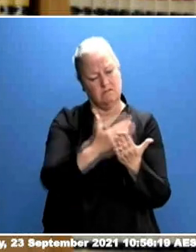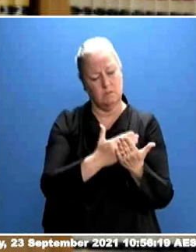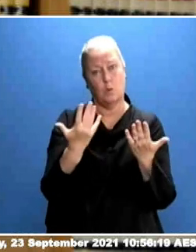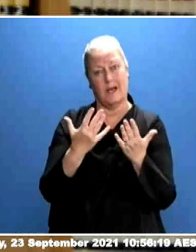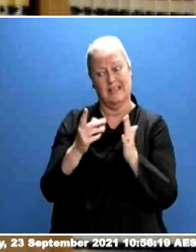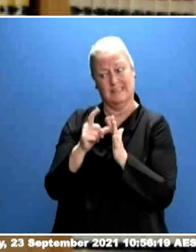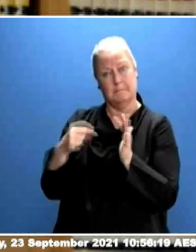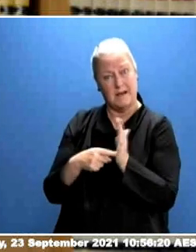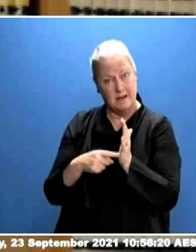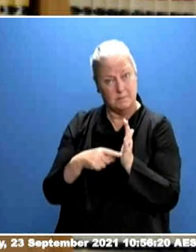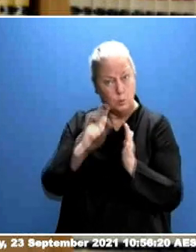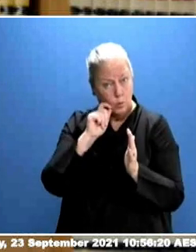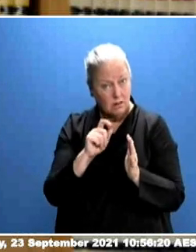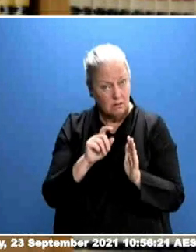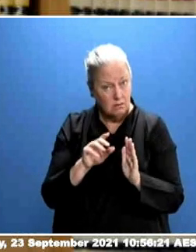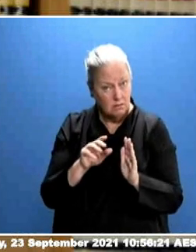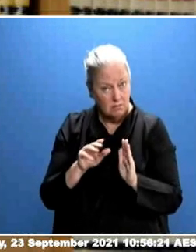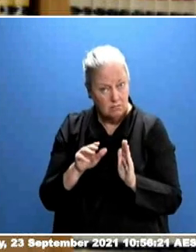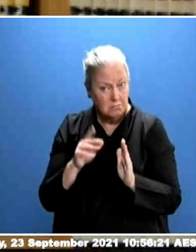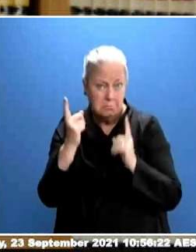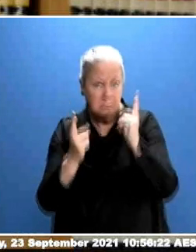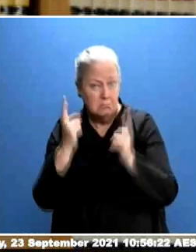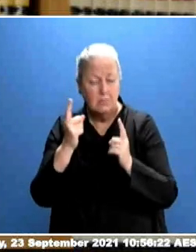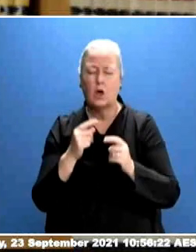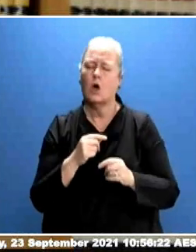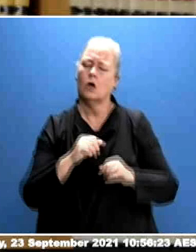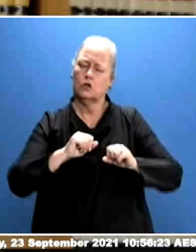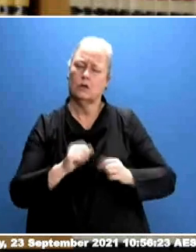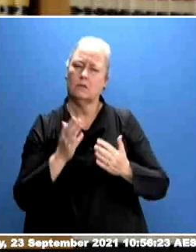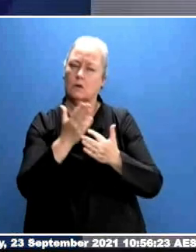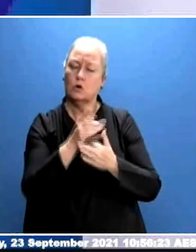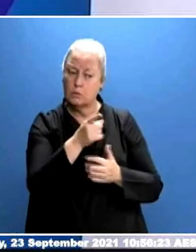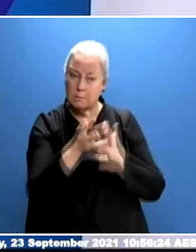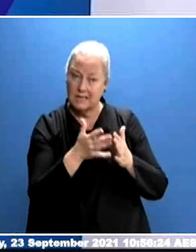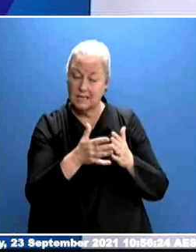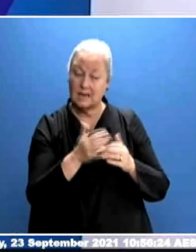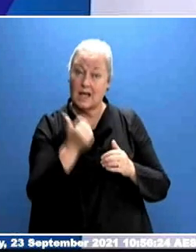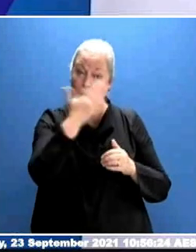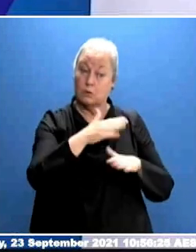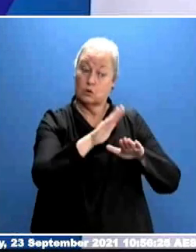Do you mean only in relation to children, Aboriginal children in Secure Care?